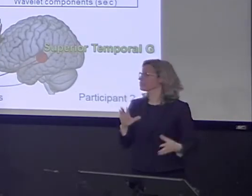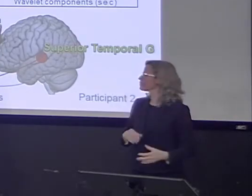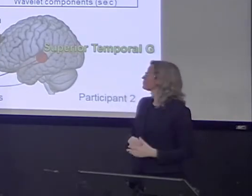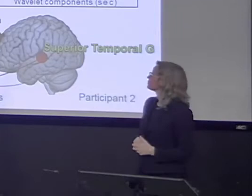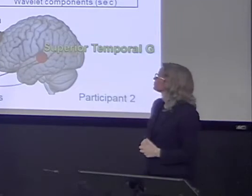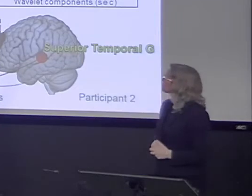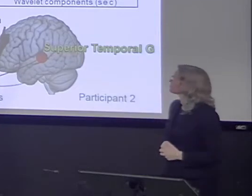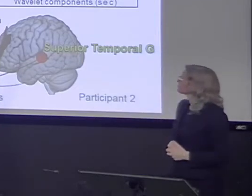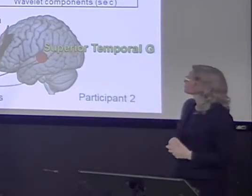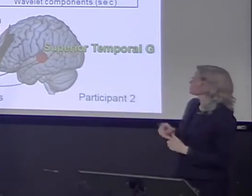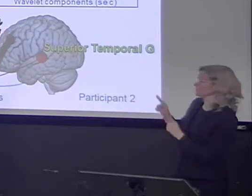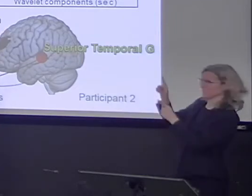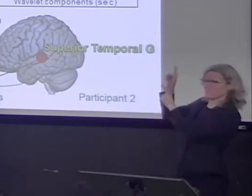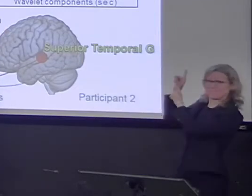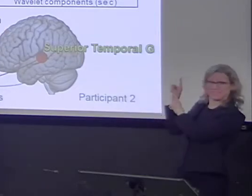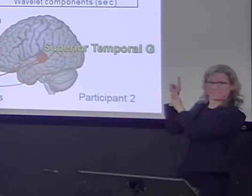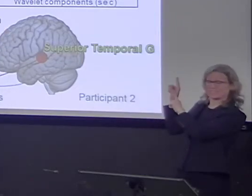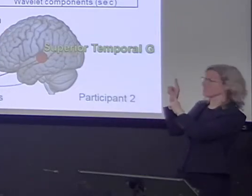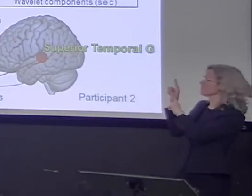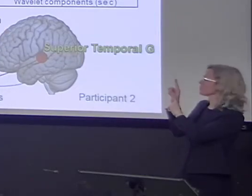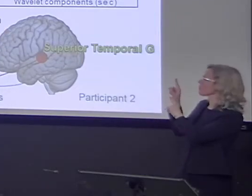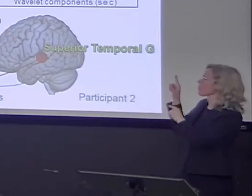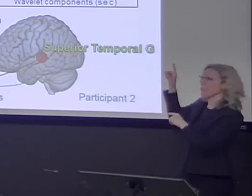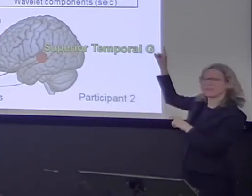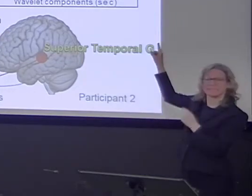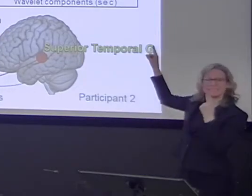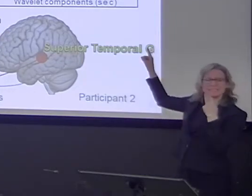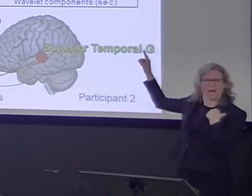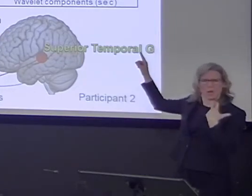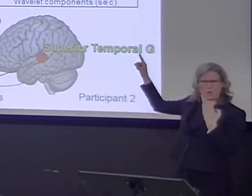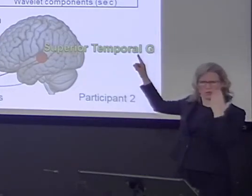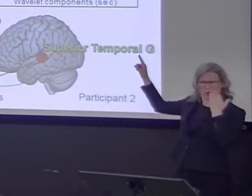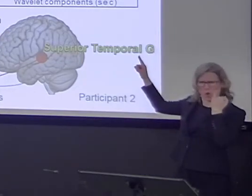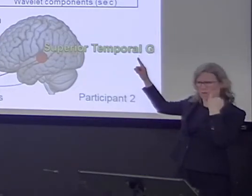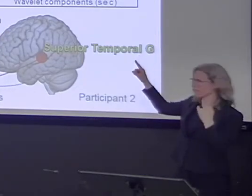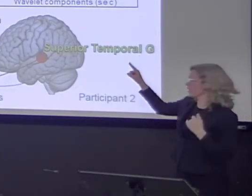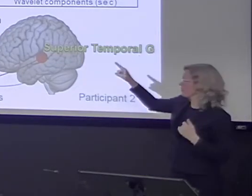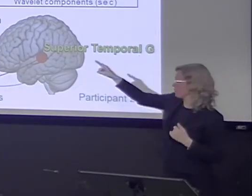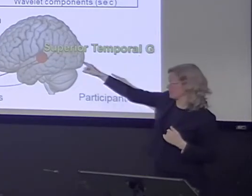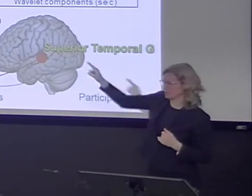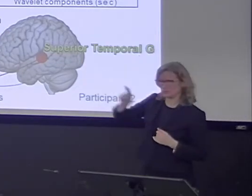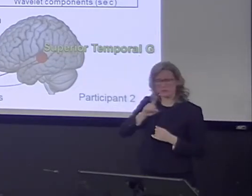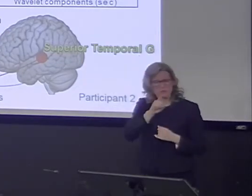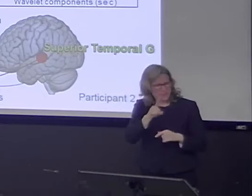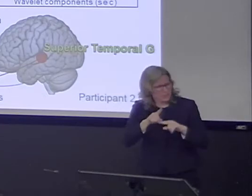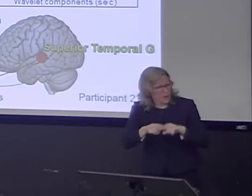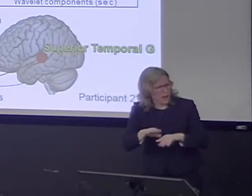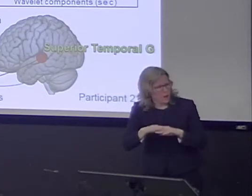This says I want to know if this is really has anything to do with social interaction or not.